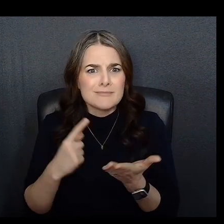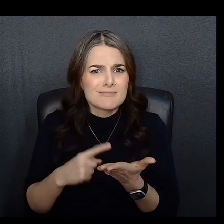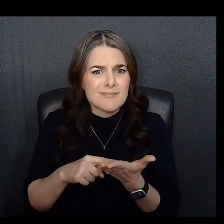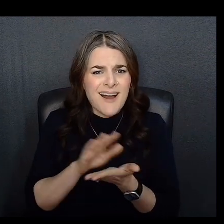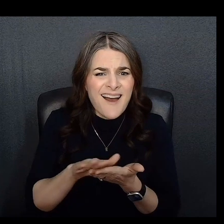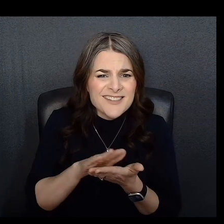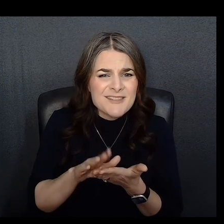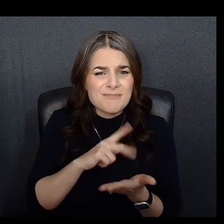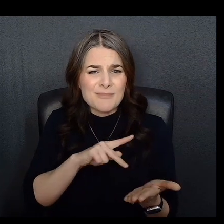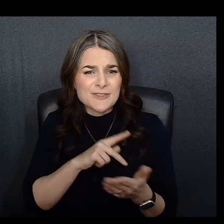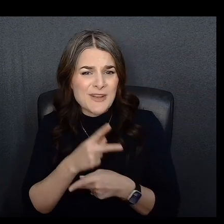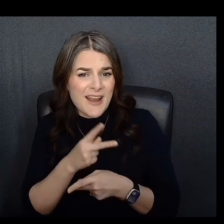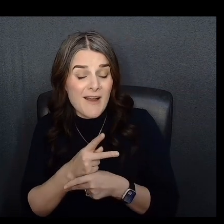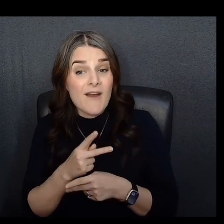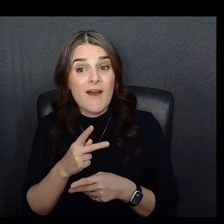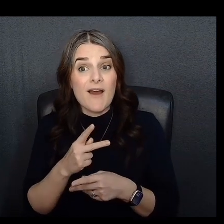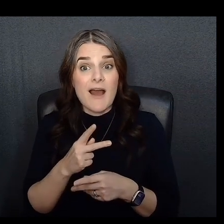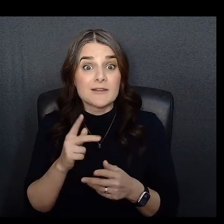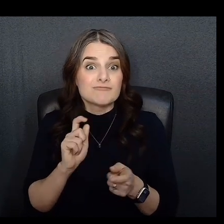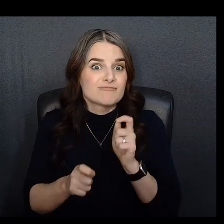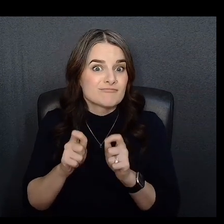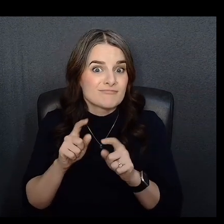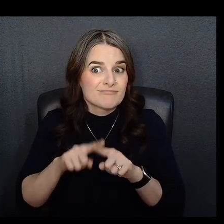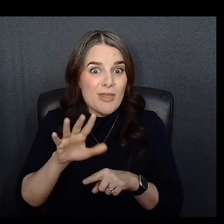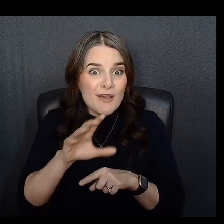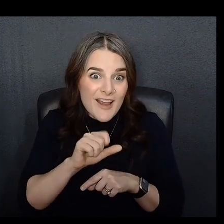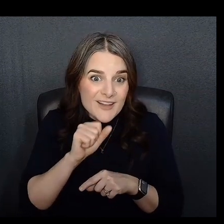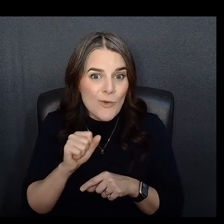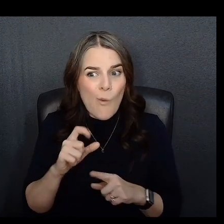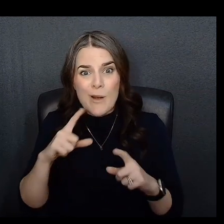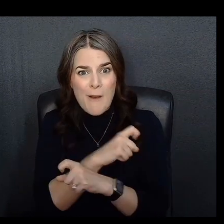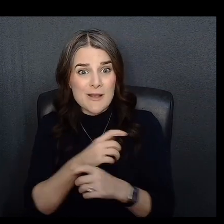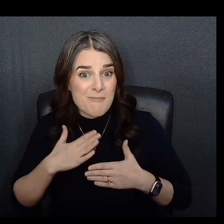For folks with complex bodies, they might need assistance from other people